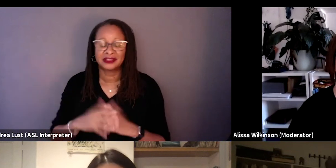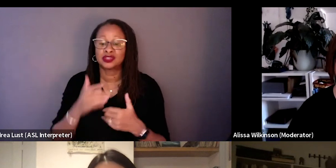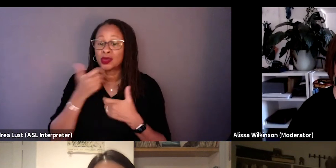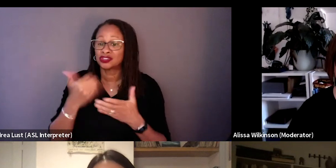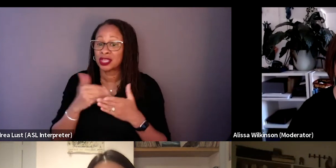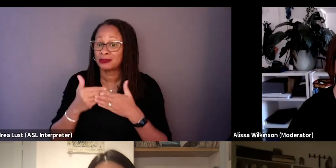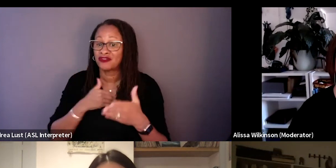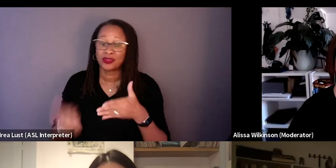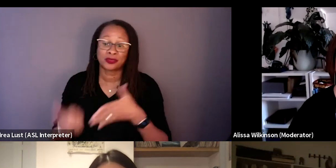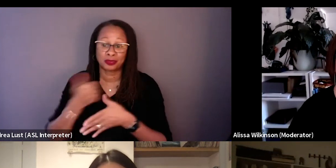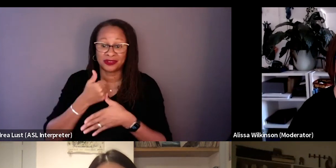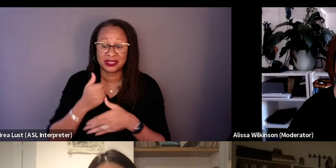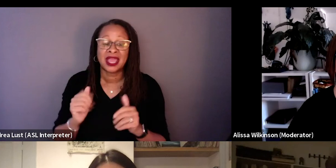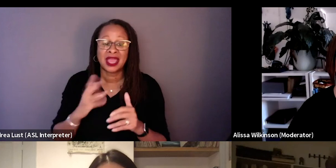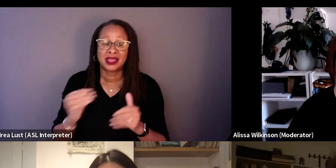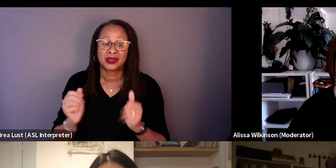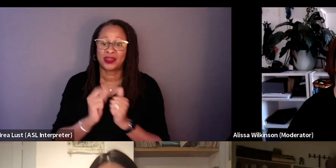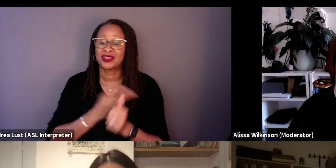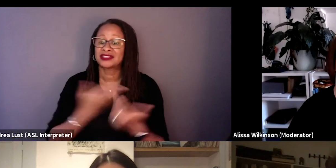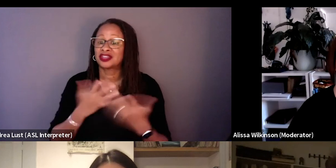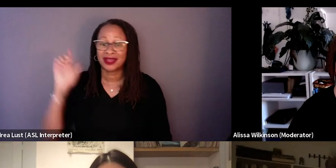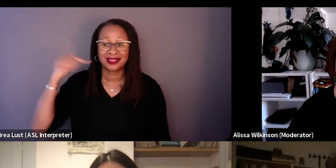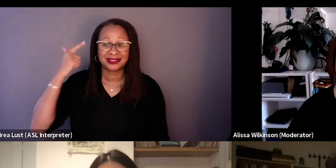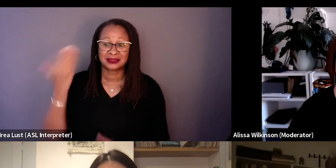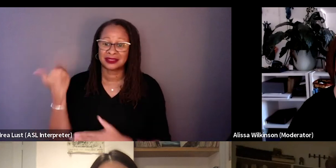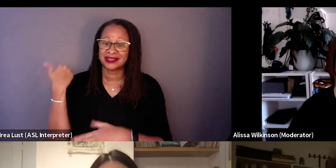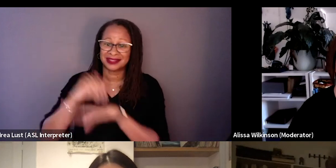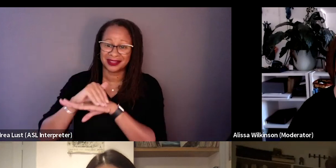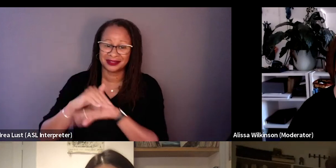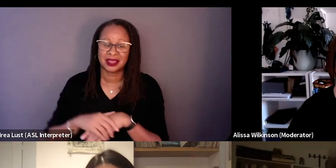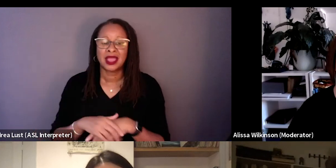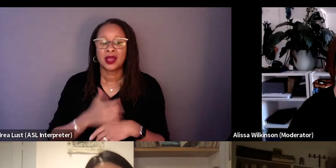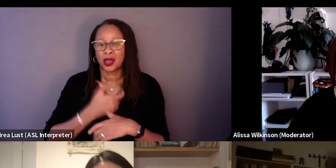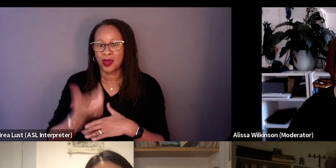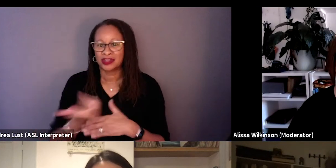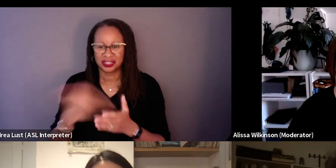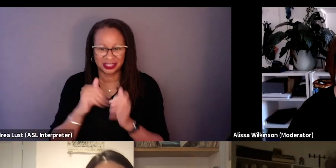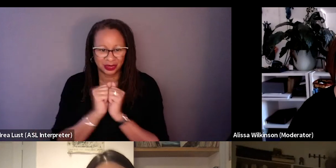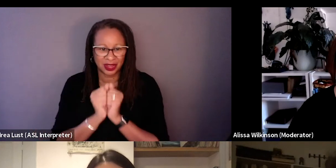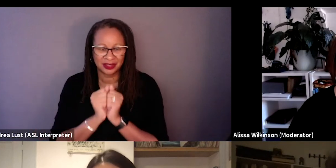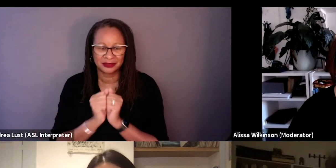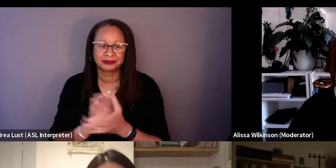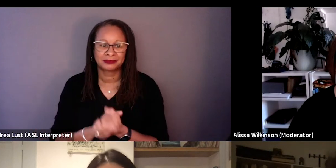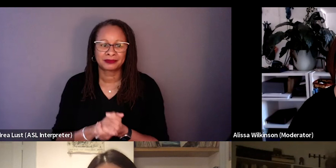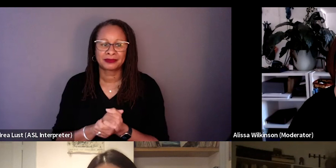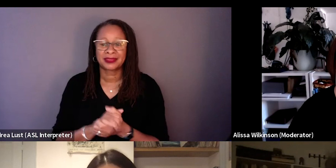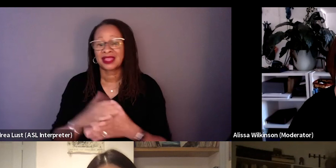and she was with us here in London last night. We watched it again together. Yeah, she's happy with the film